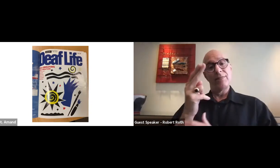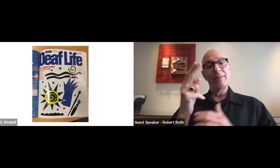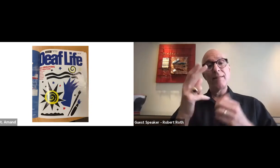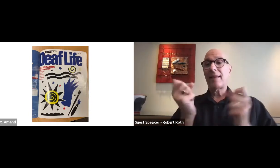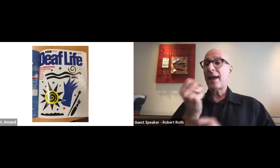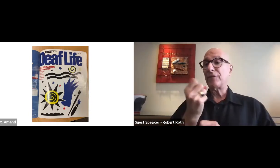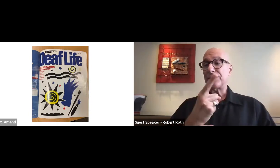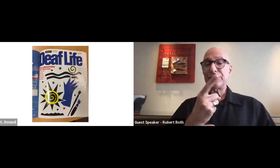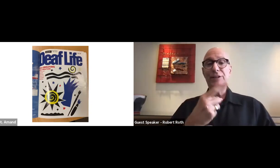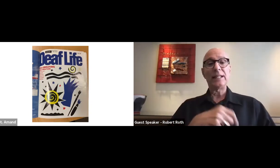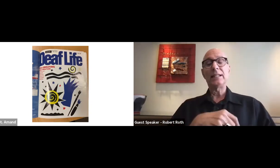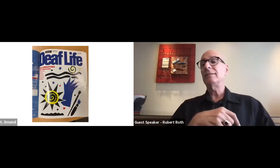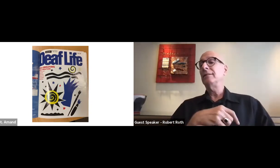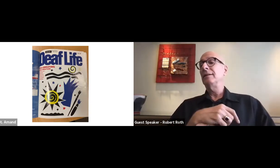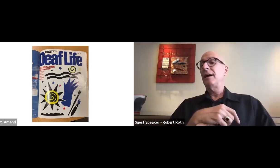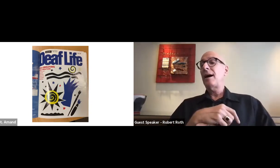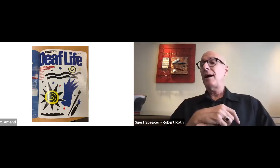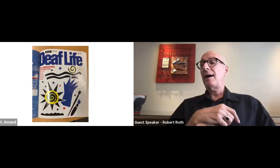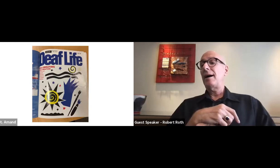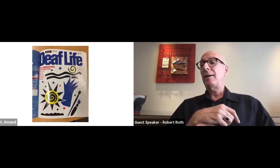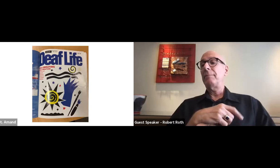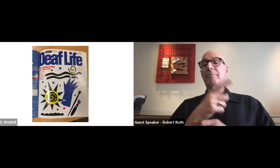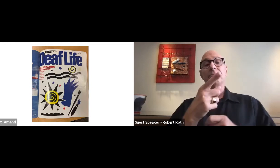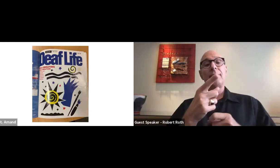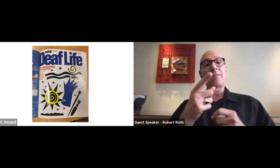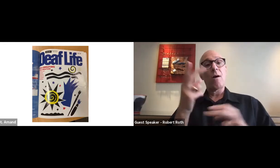and DCARA was celebrating its 40th anniversary.